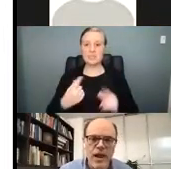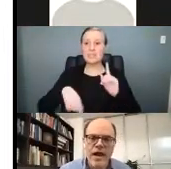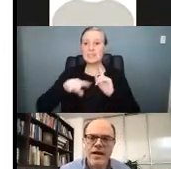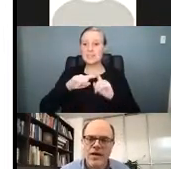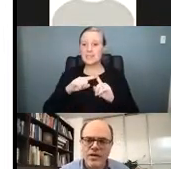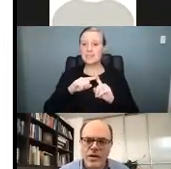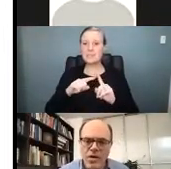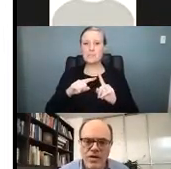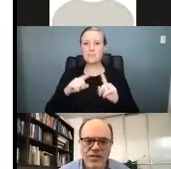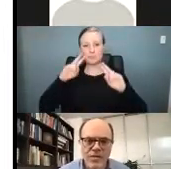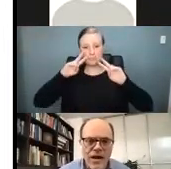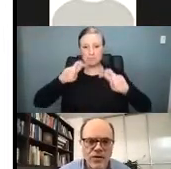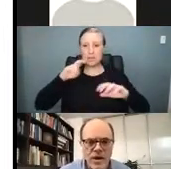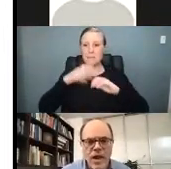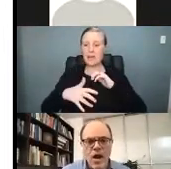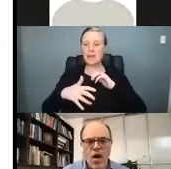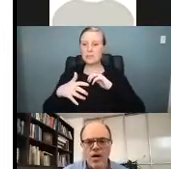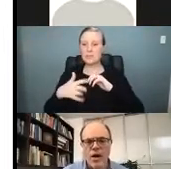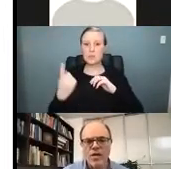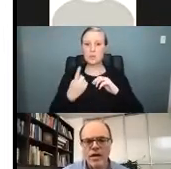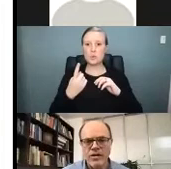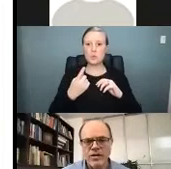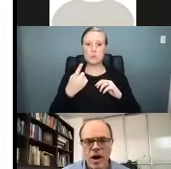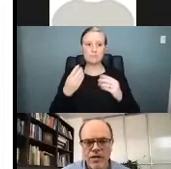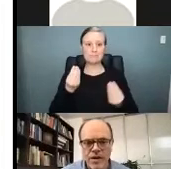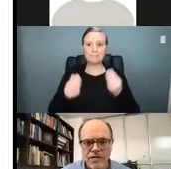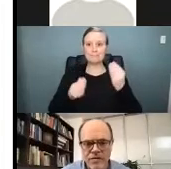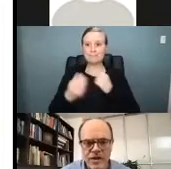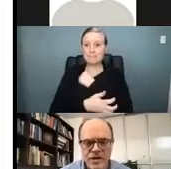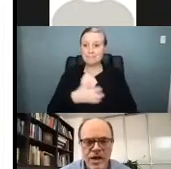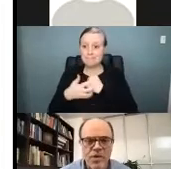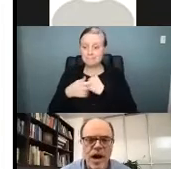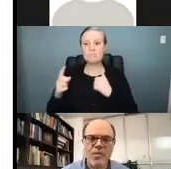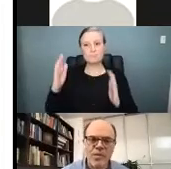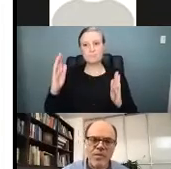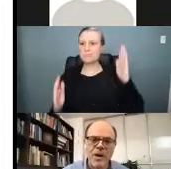Now, there is a lot of information on the slide that I've just now put up. Remember